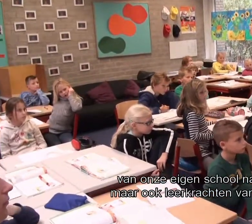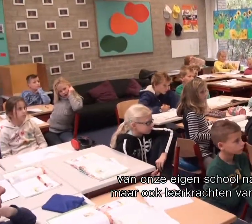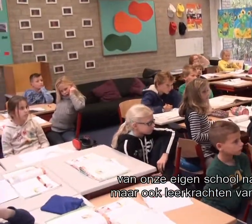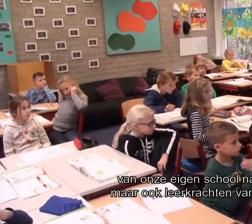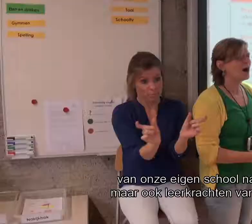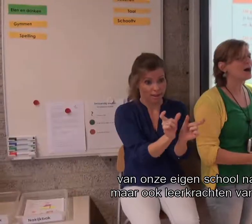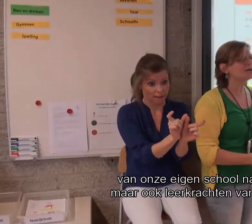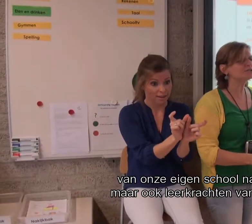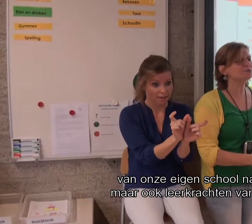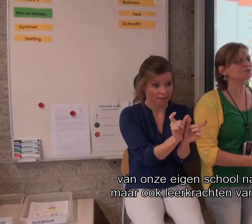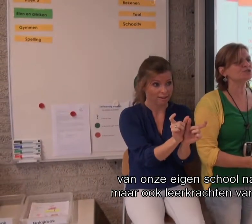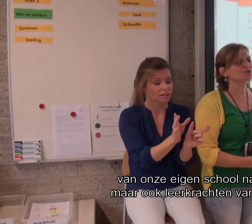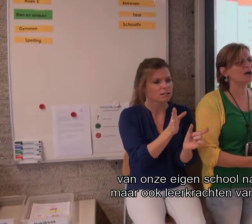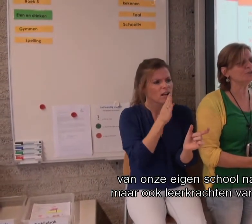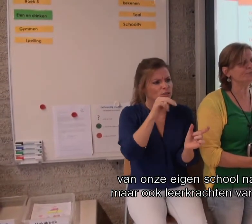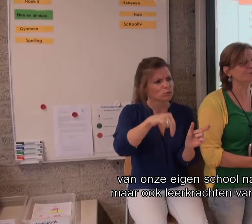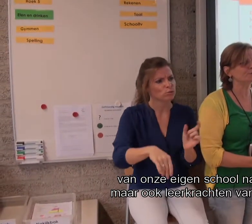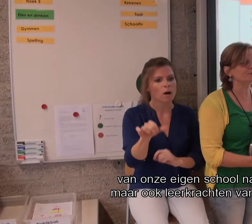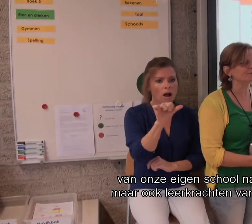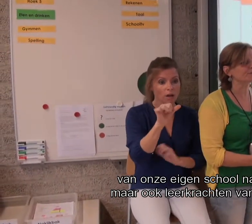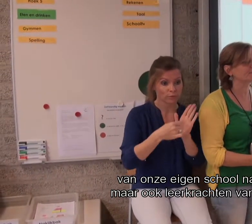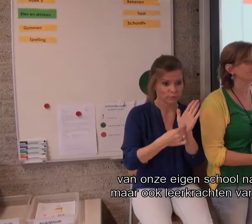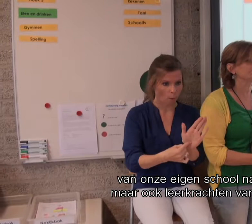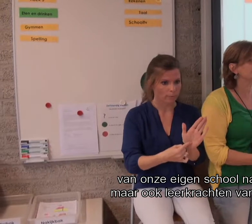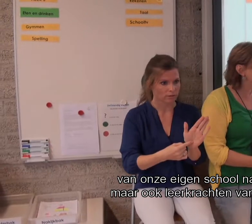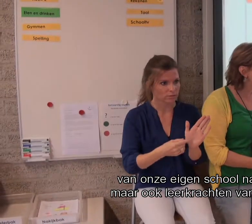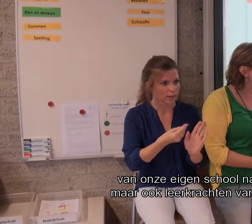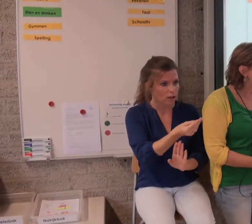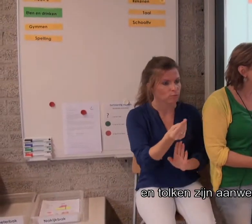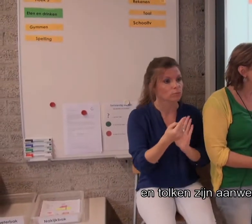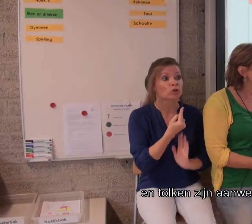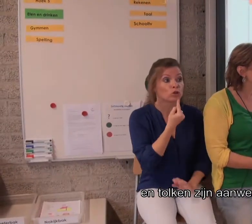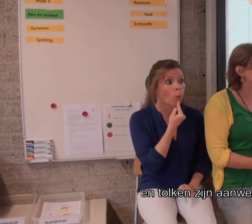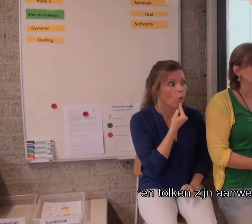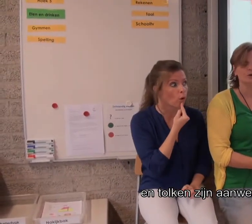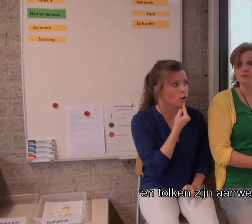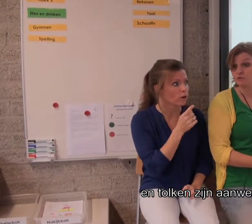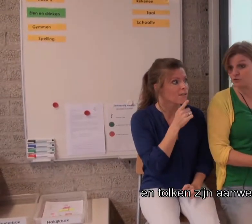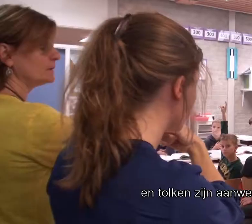from our own school of course, but teachers from Talent as well. And interpreters are present.